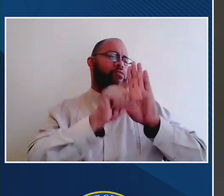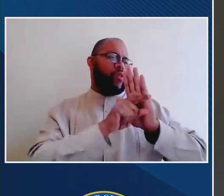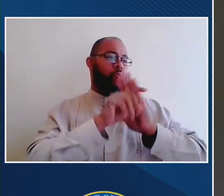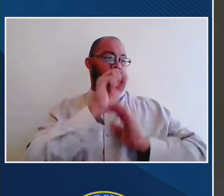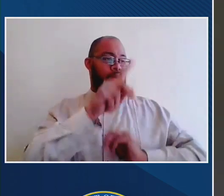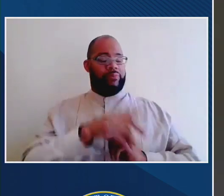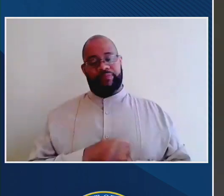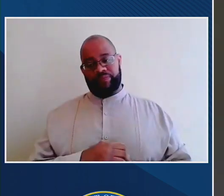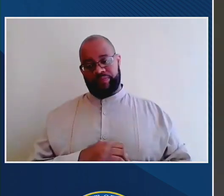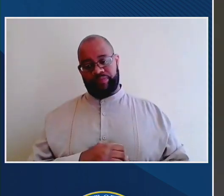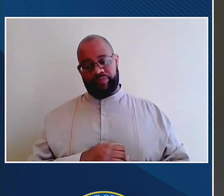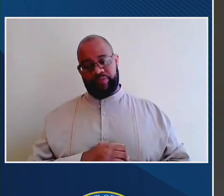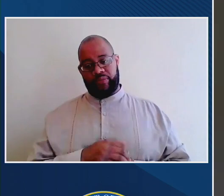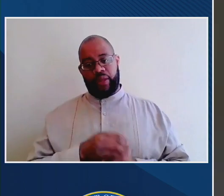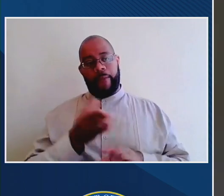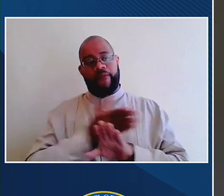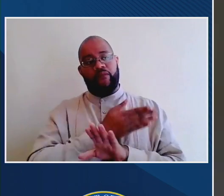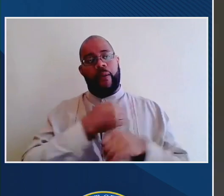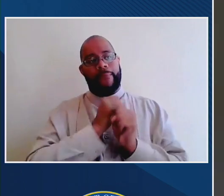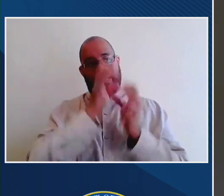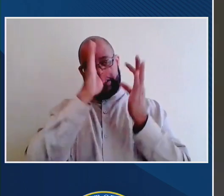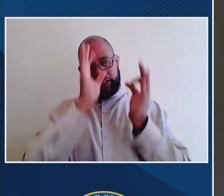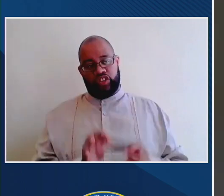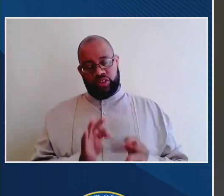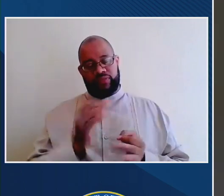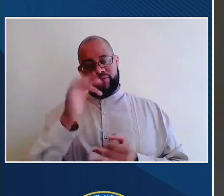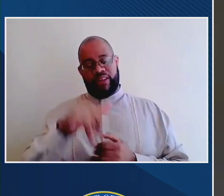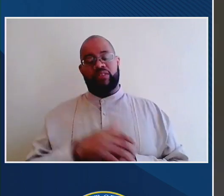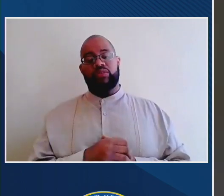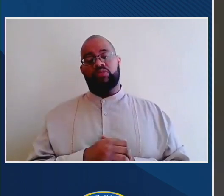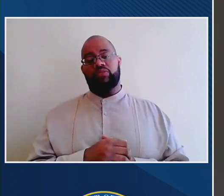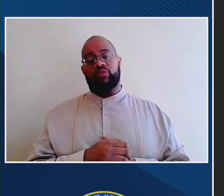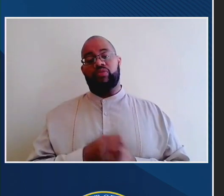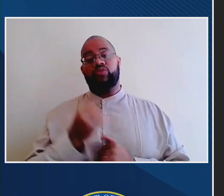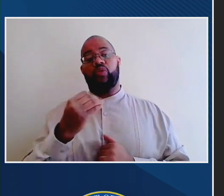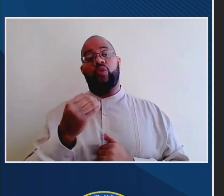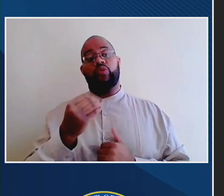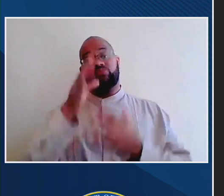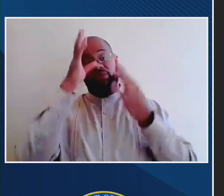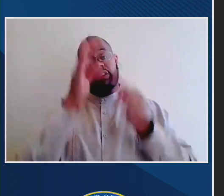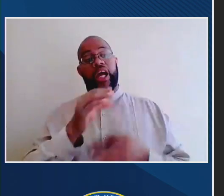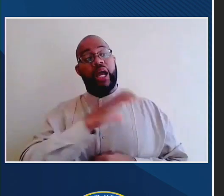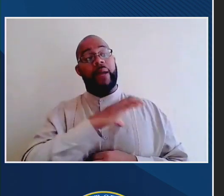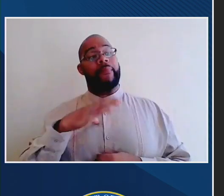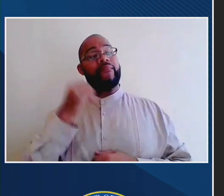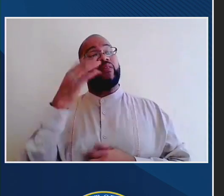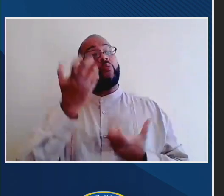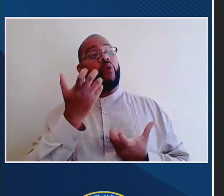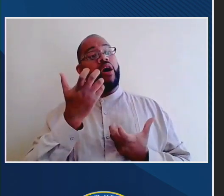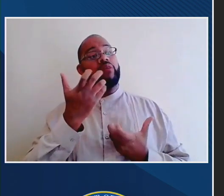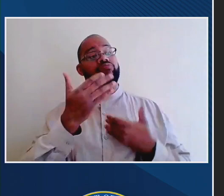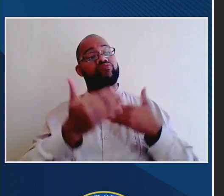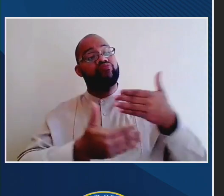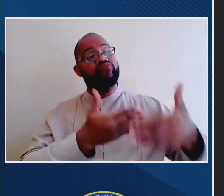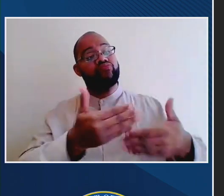Before making a decision on that. So it is up to the committee if they want to proceed with the entire vote right now,